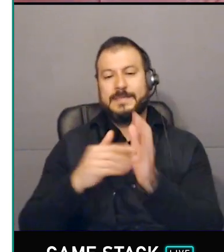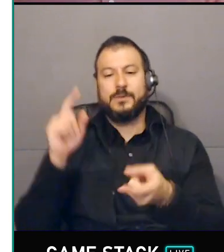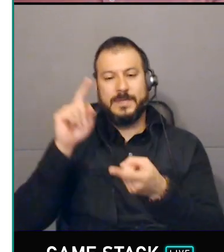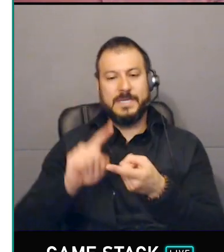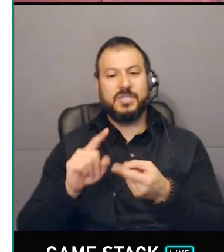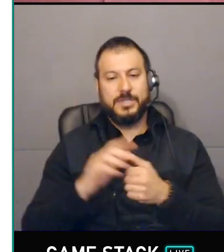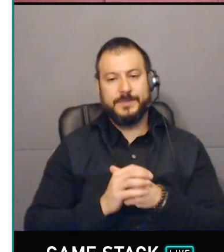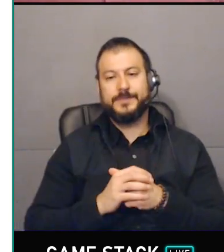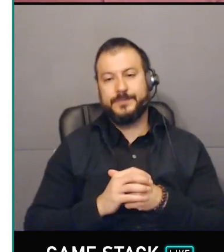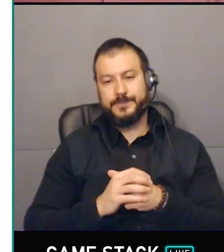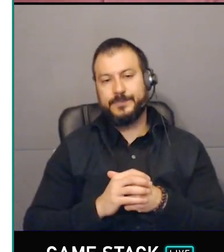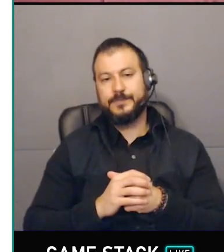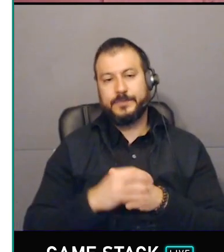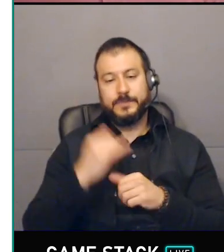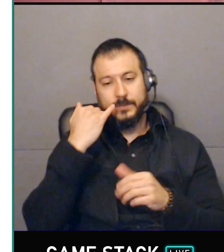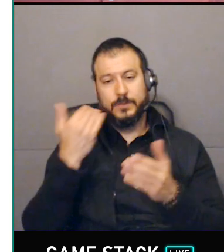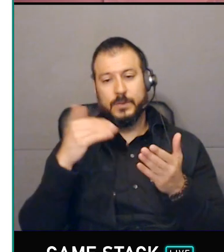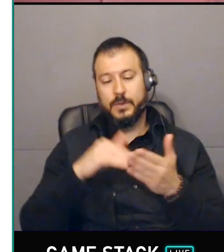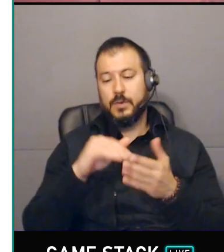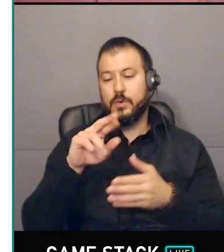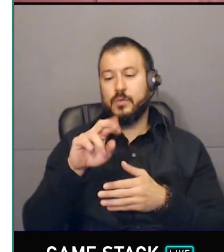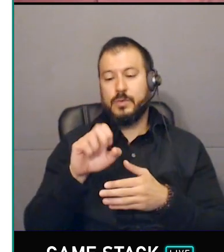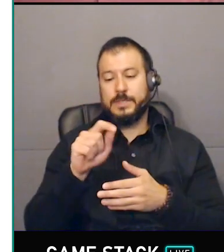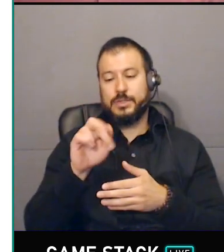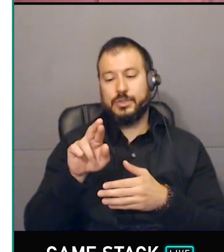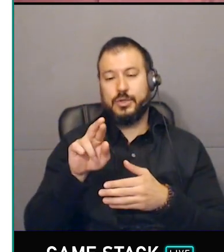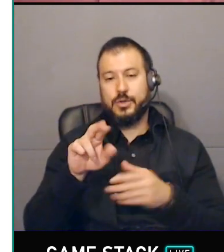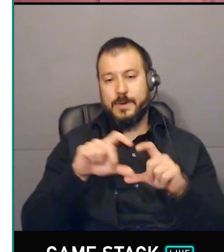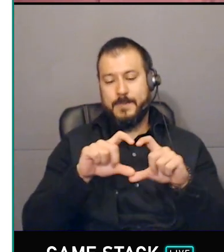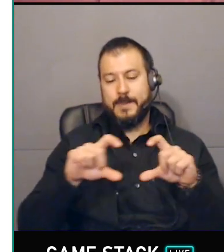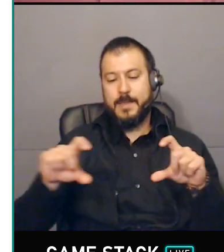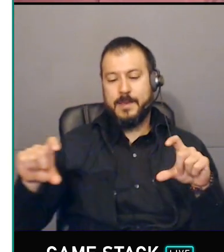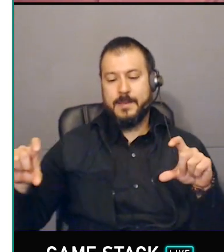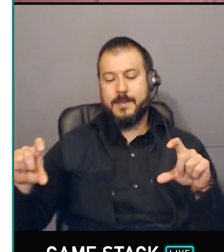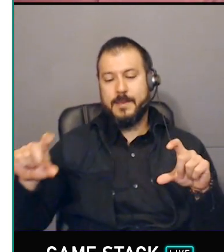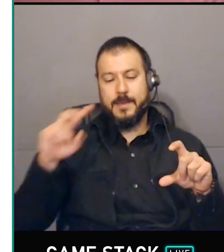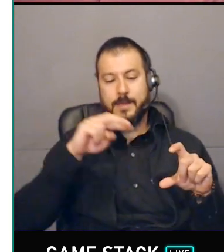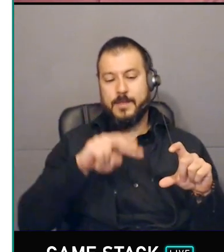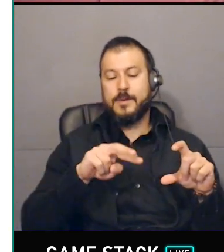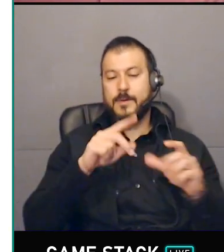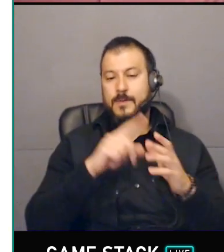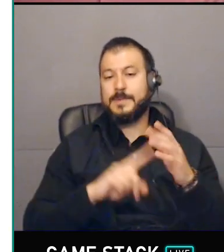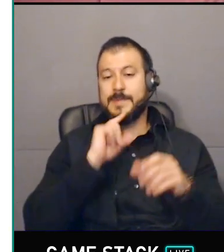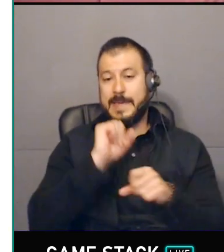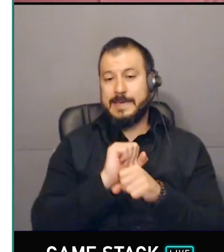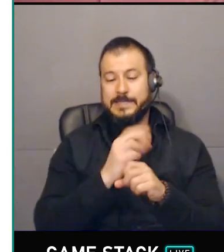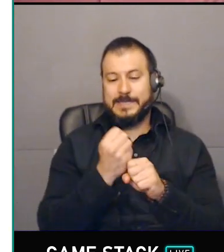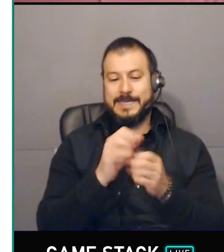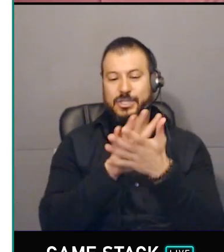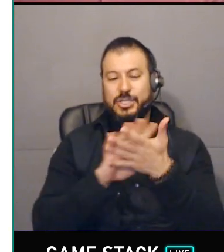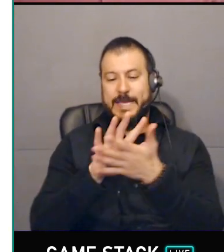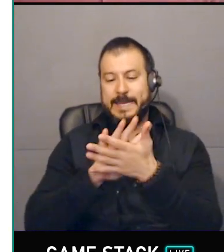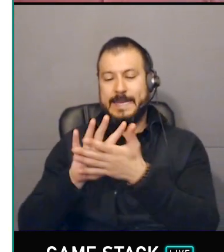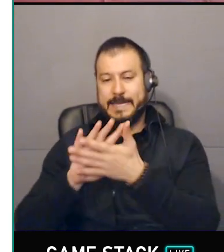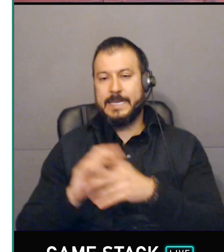So if we go back to our ReSTIR pipeline and look at what's actually getting shaded here,